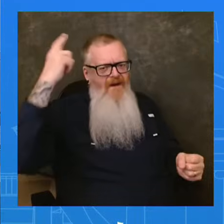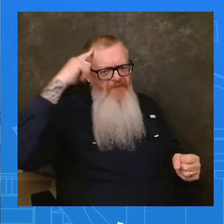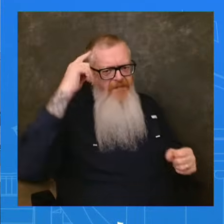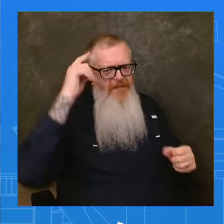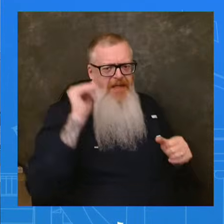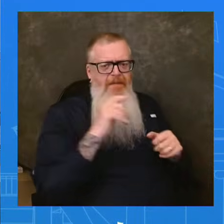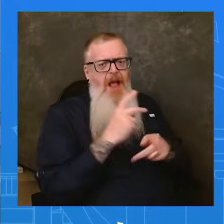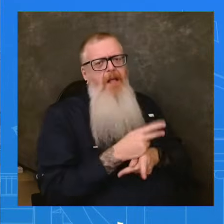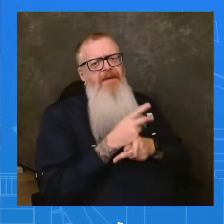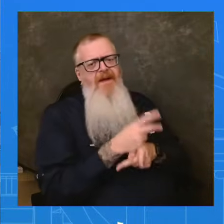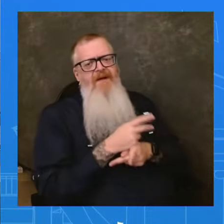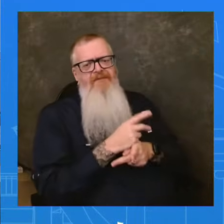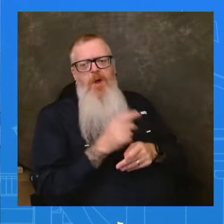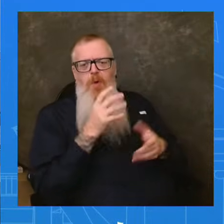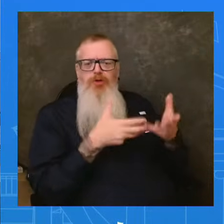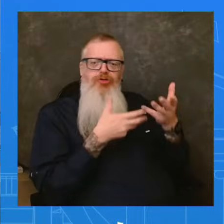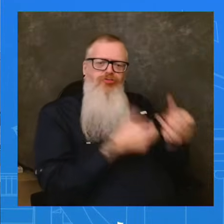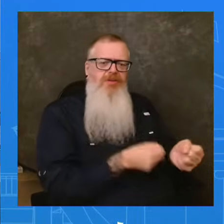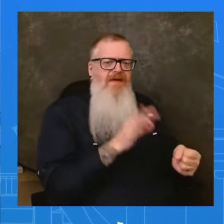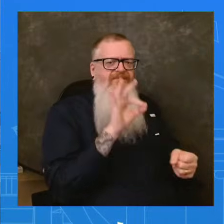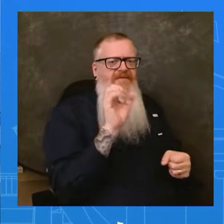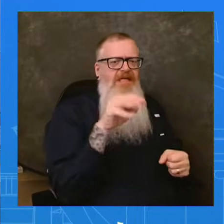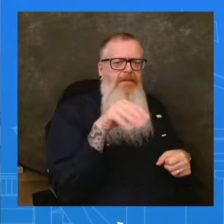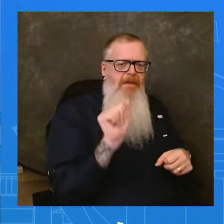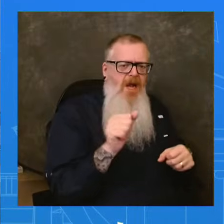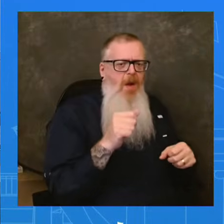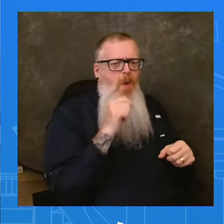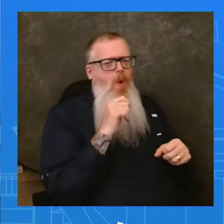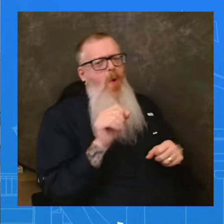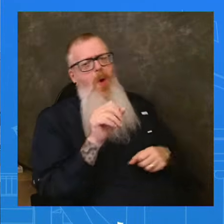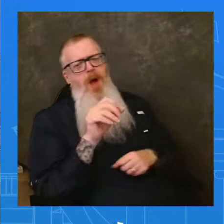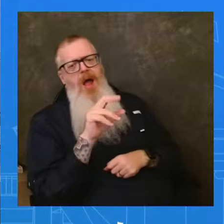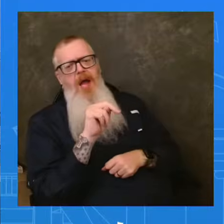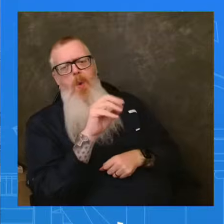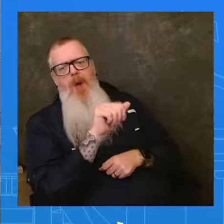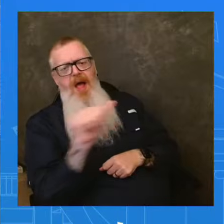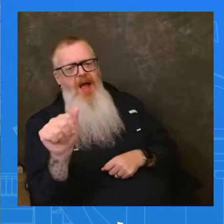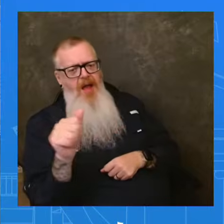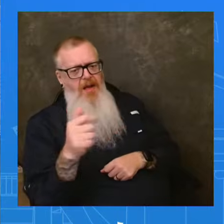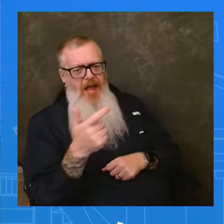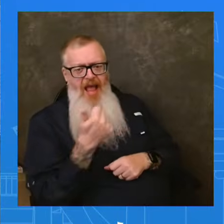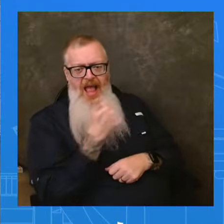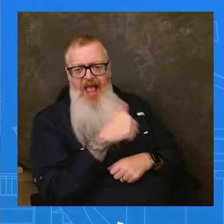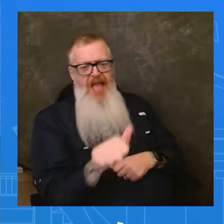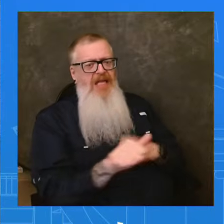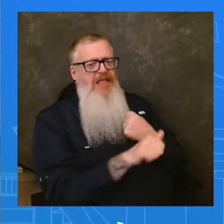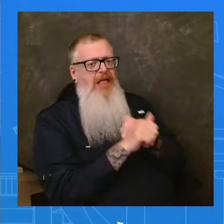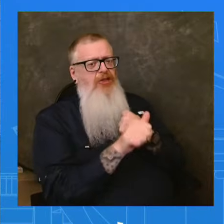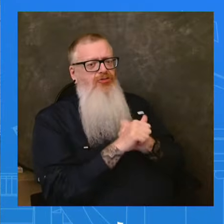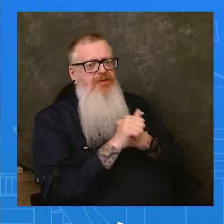have you seen examples of threats against them on the ground? Administrator Criswell: Yeah. I think the -- the biggest thing is that --